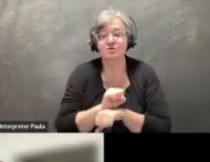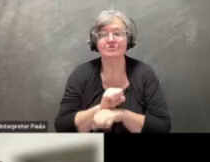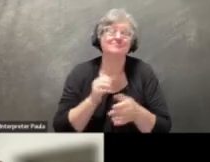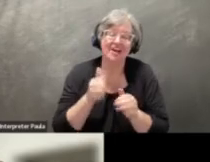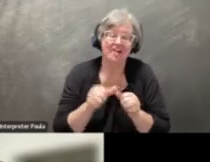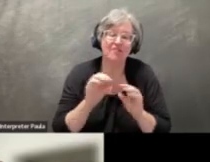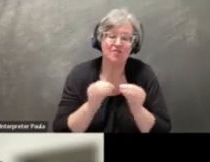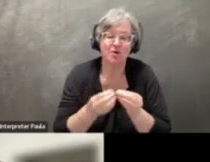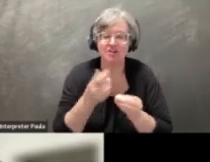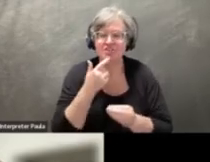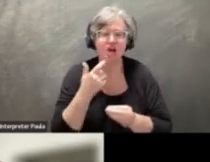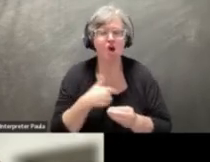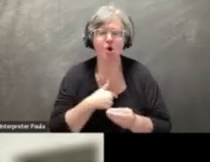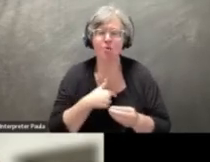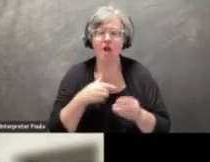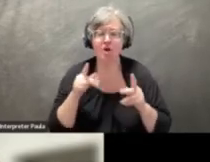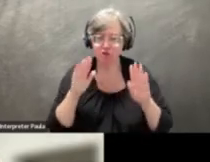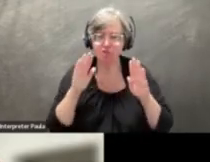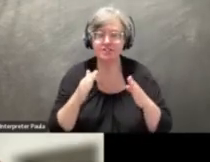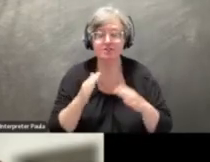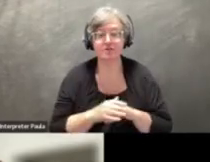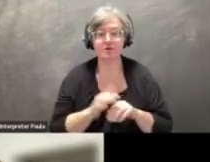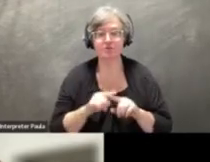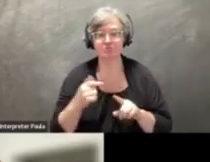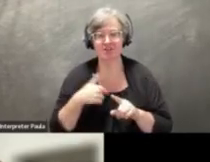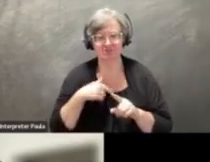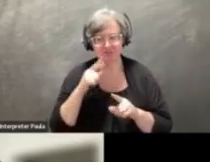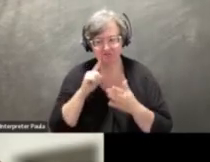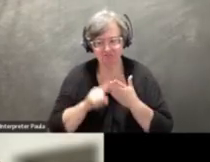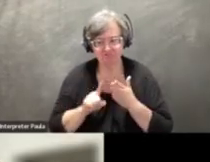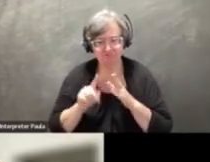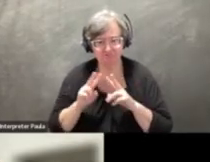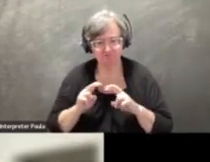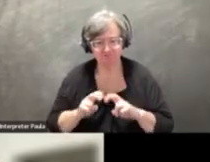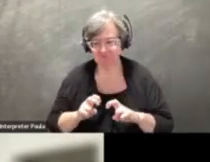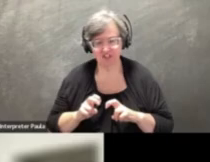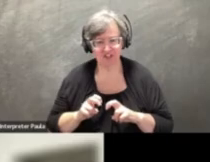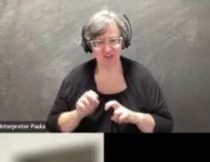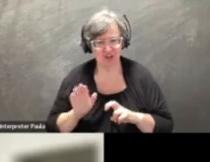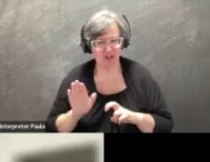with says we're person centered. But then, as we dig into it, their definition of person-centered is very